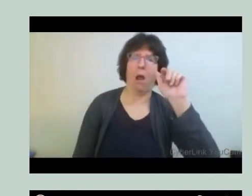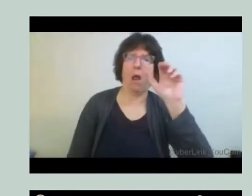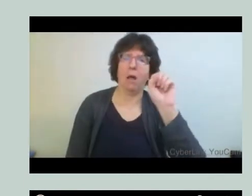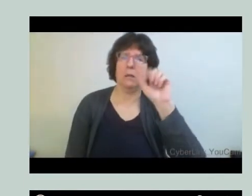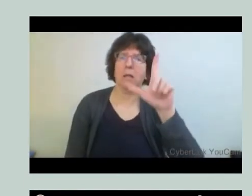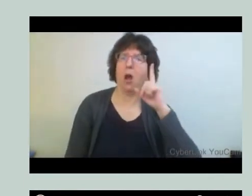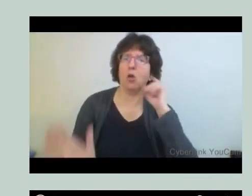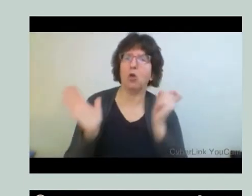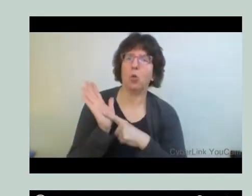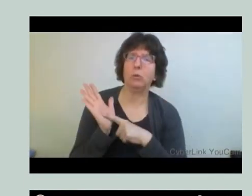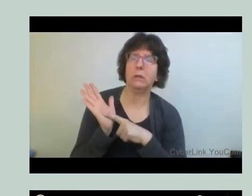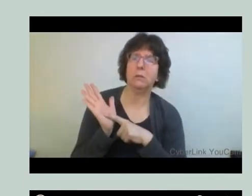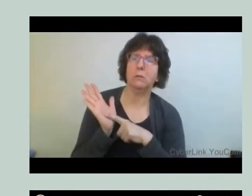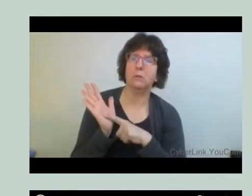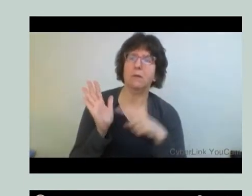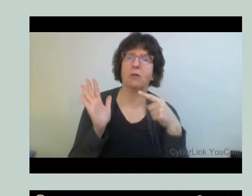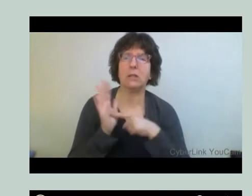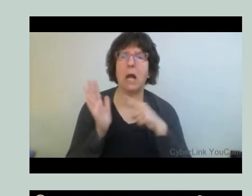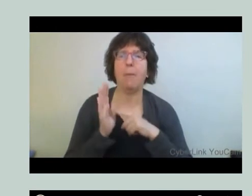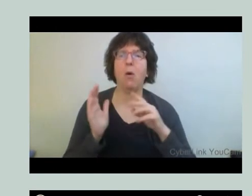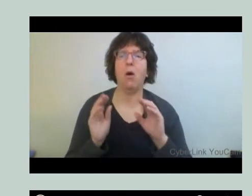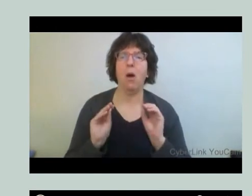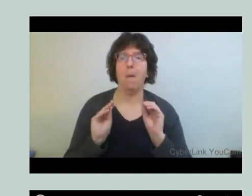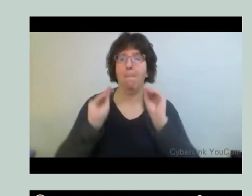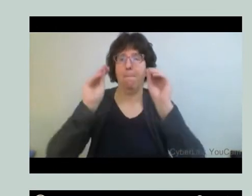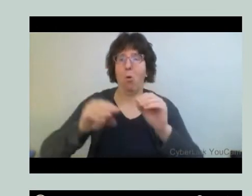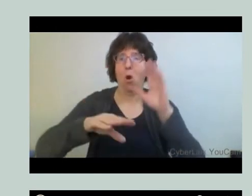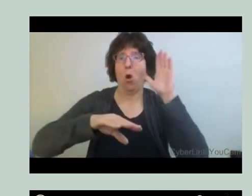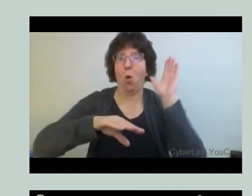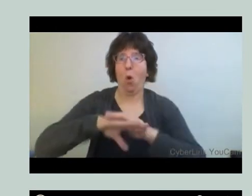It might not be obvious. You have to use more of your ASL skills.